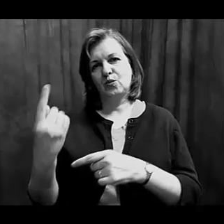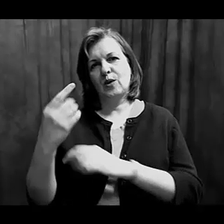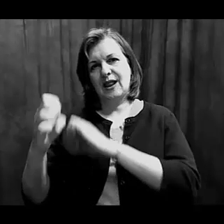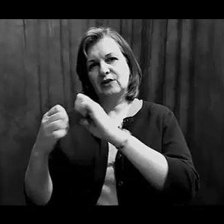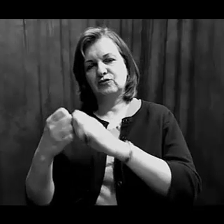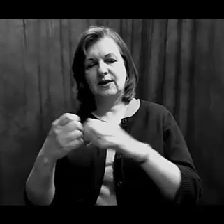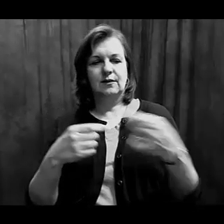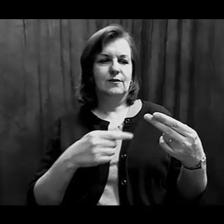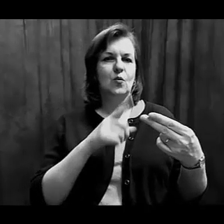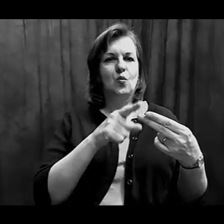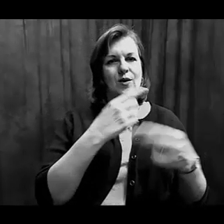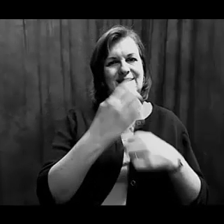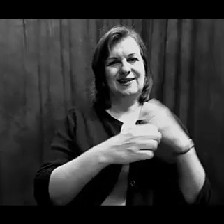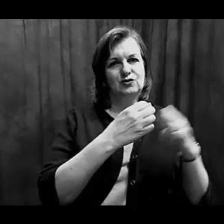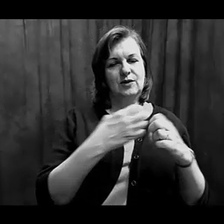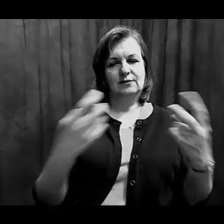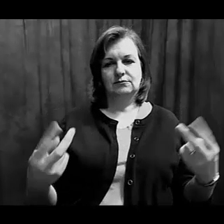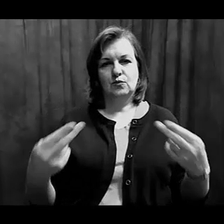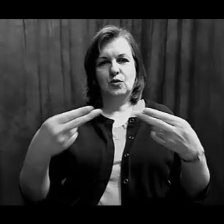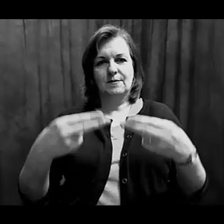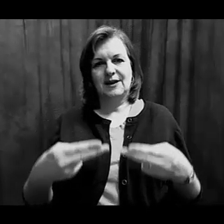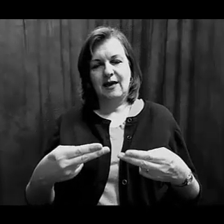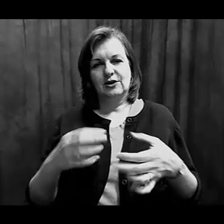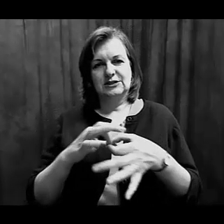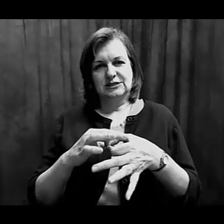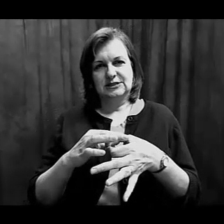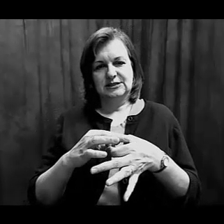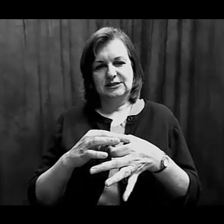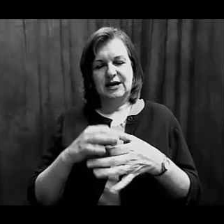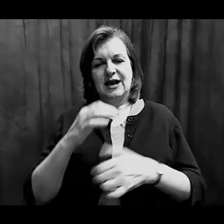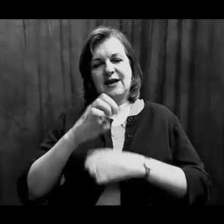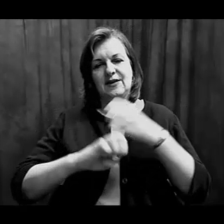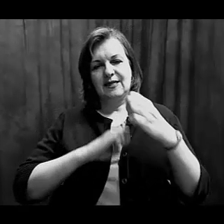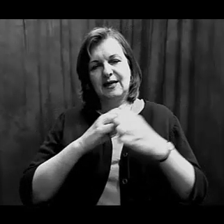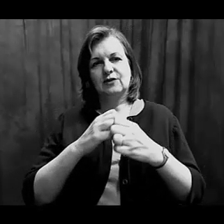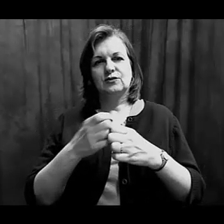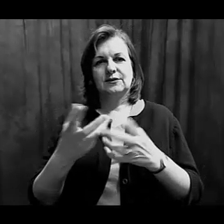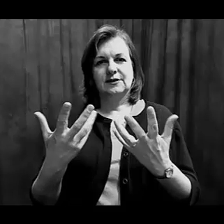we said before hydrogens got 1 electron + 1 electron put them together